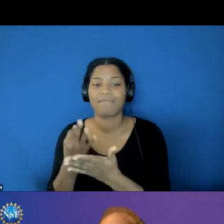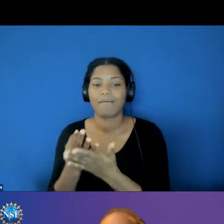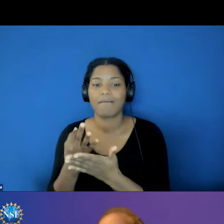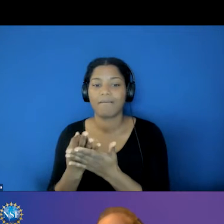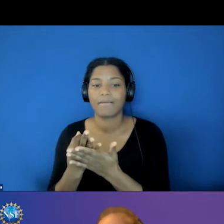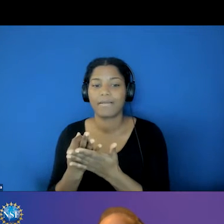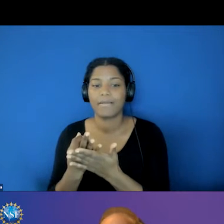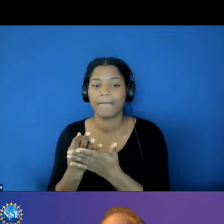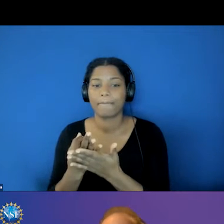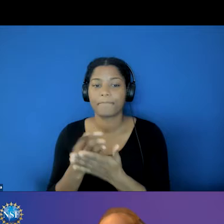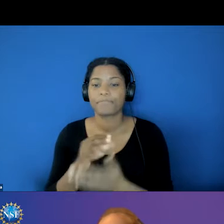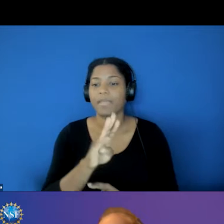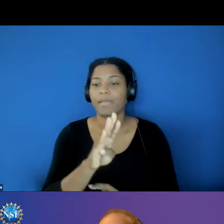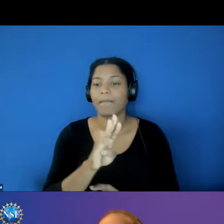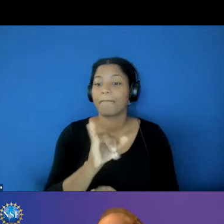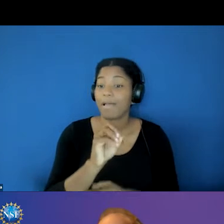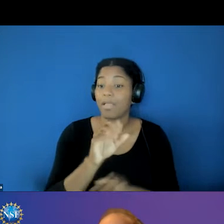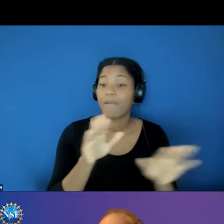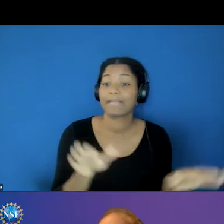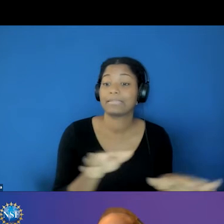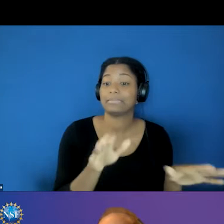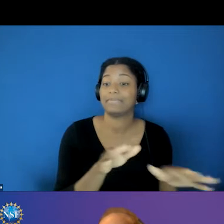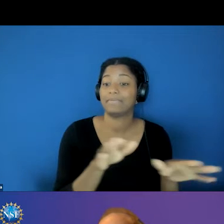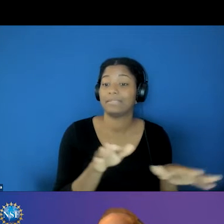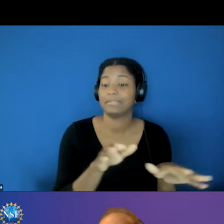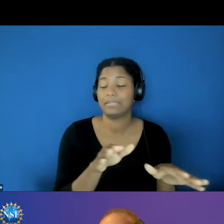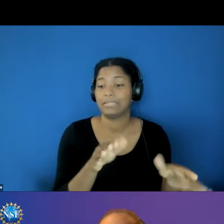bioactivities that are not typically funded by NIH.